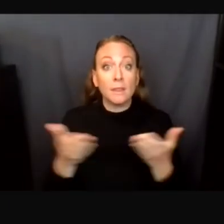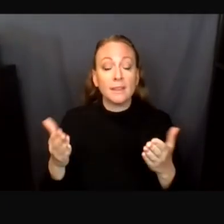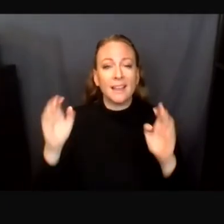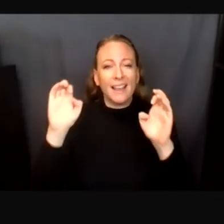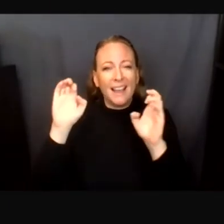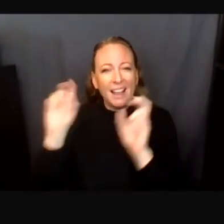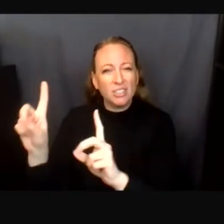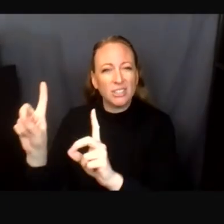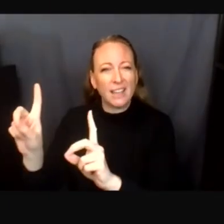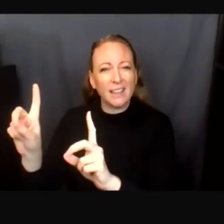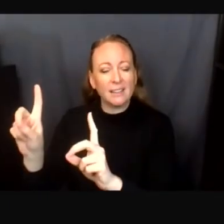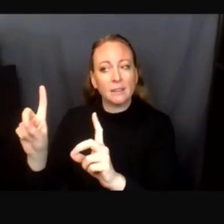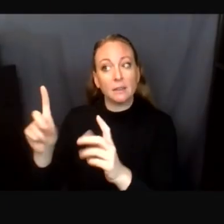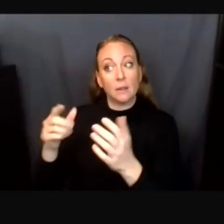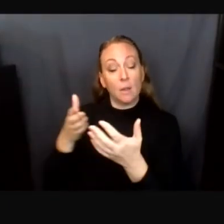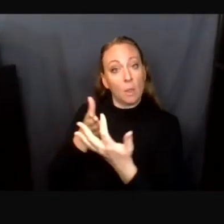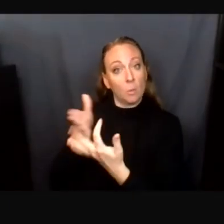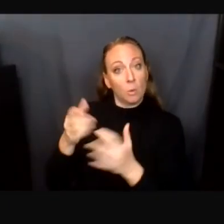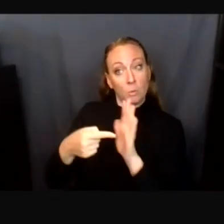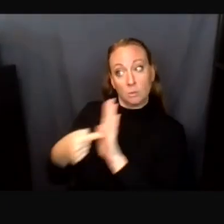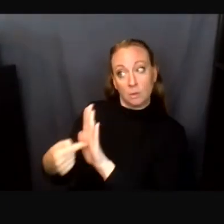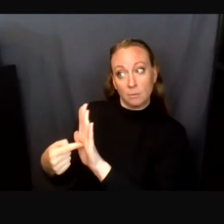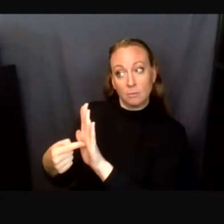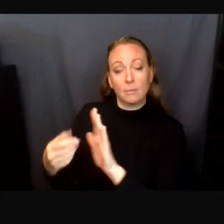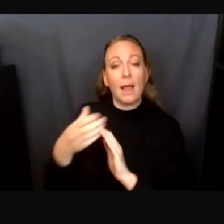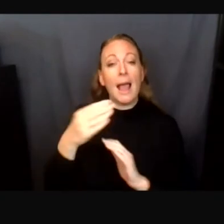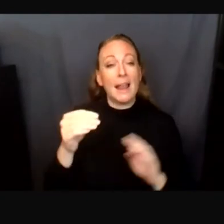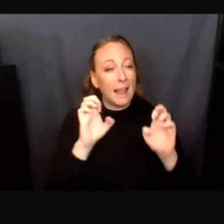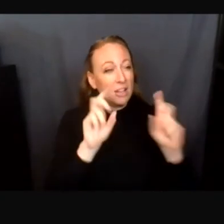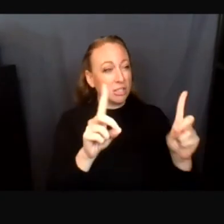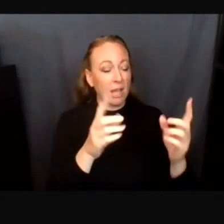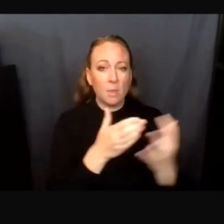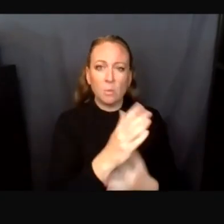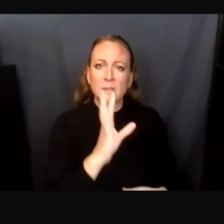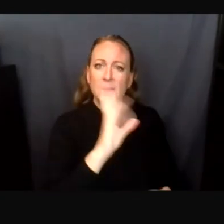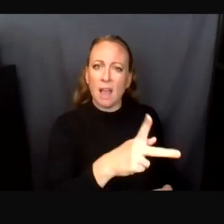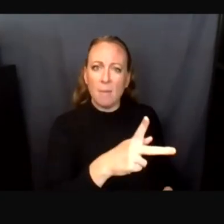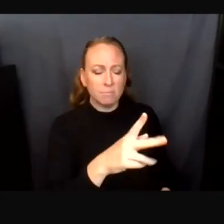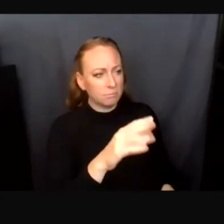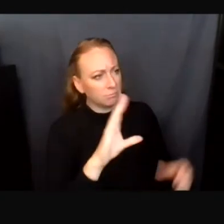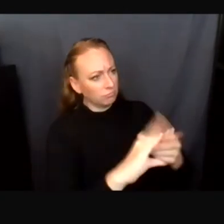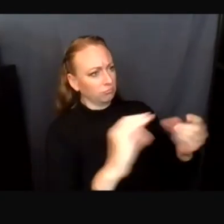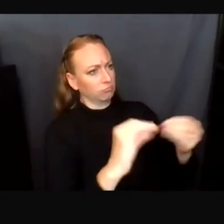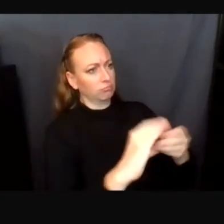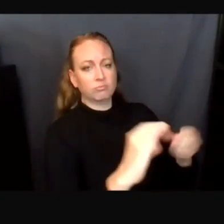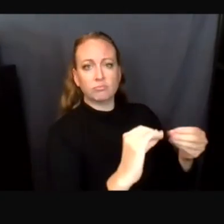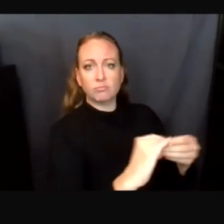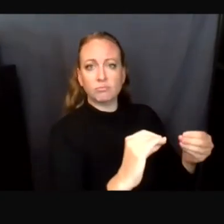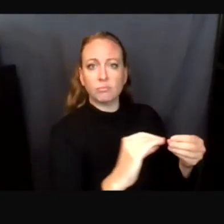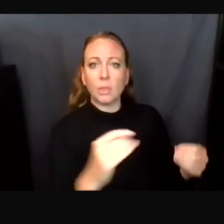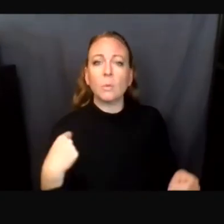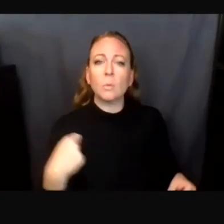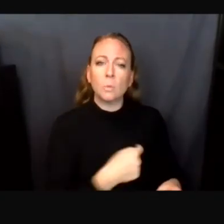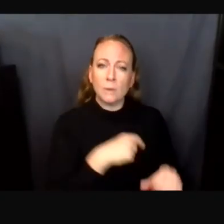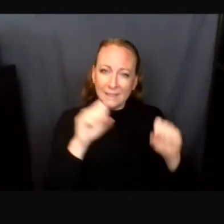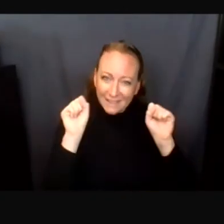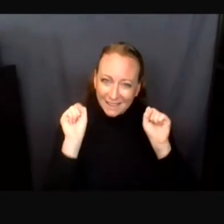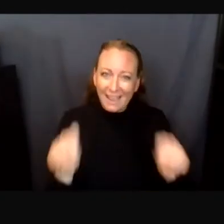but also by speaking up, that we can make a difference in the life of people who have disabilities.